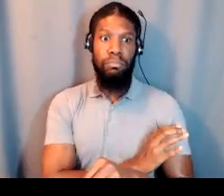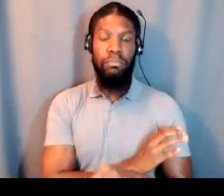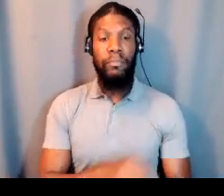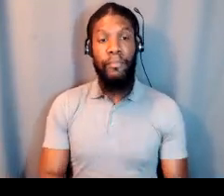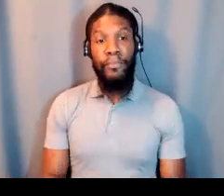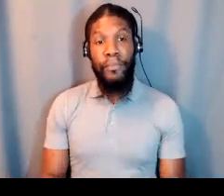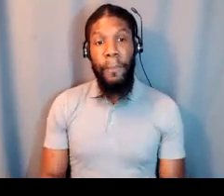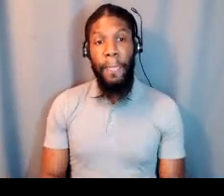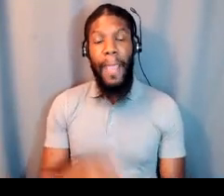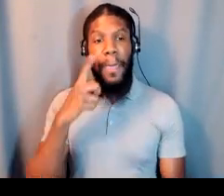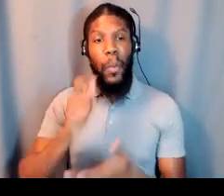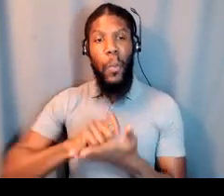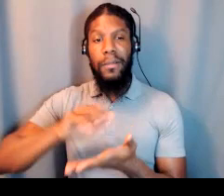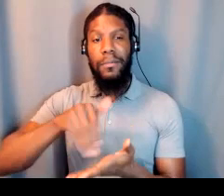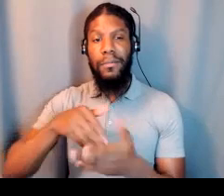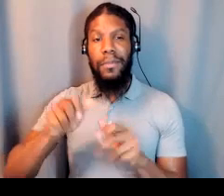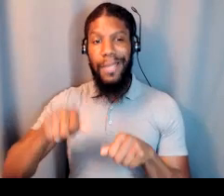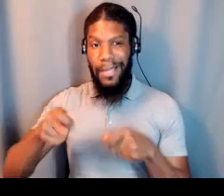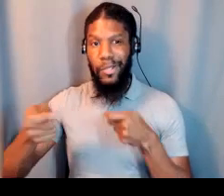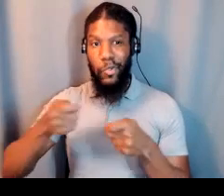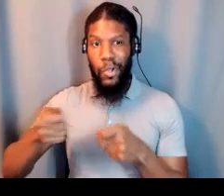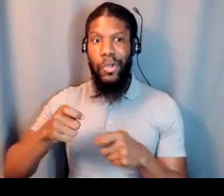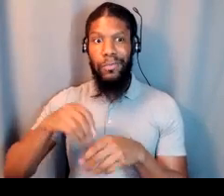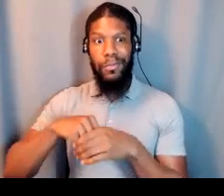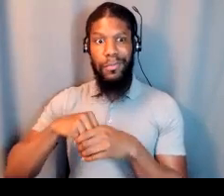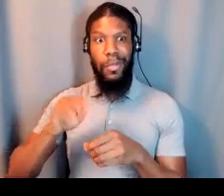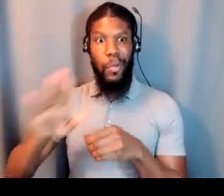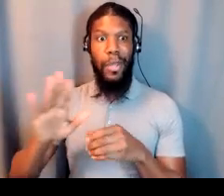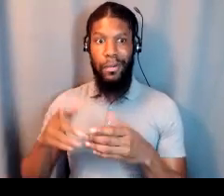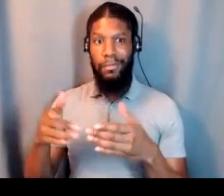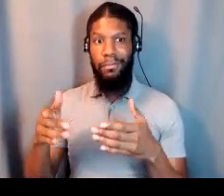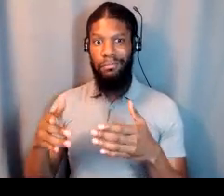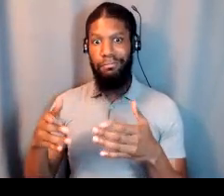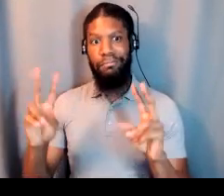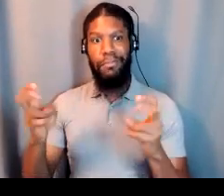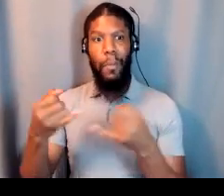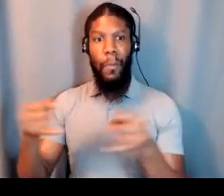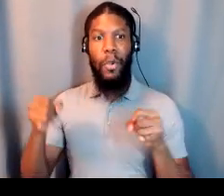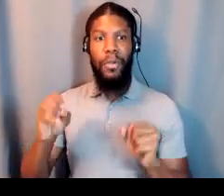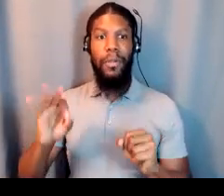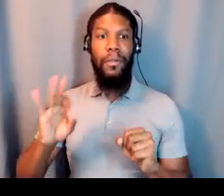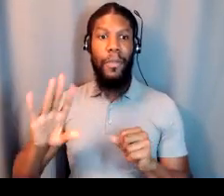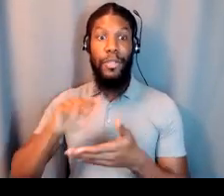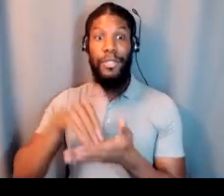within the borders of their centers. [Elle, facilitator]